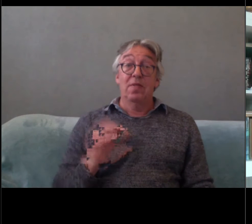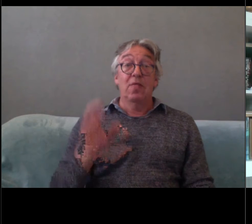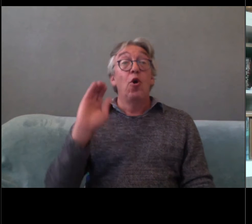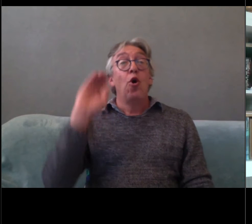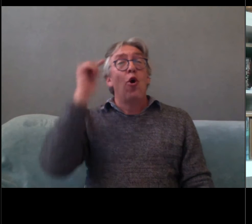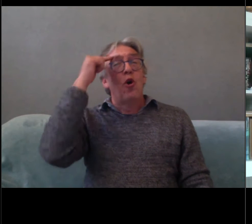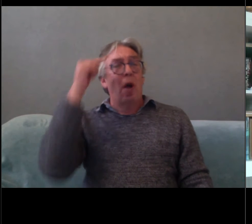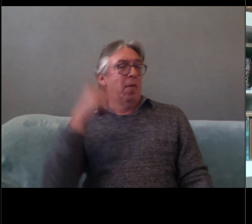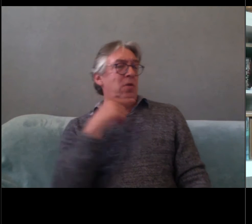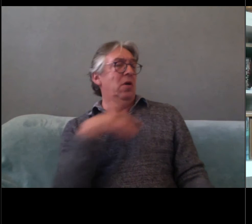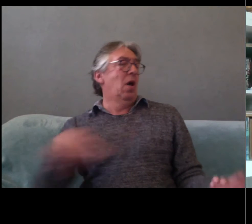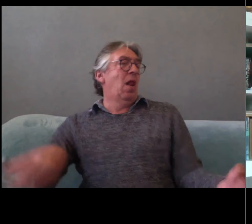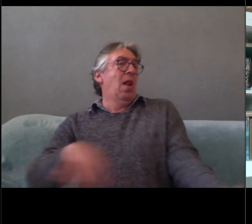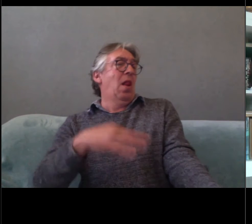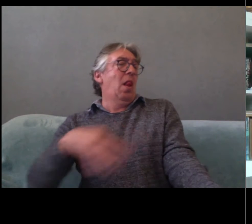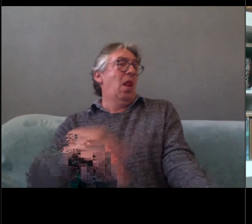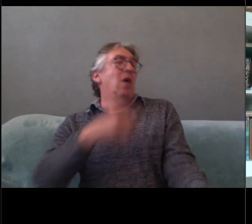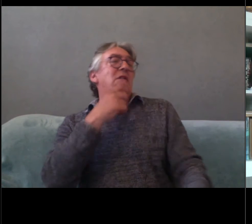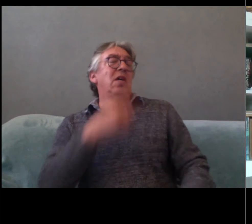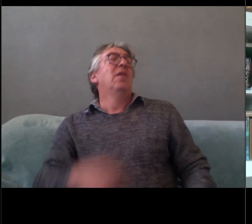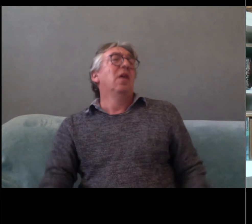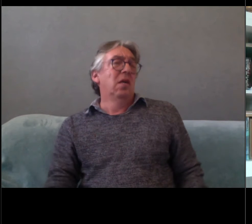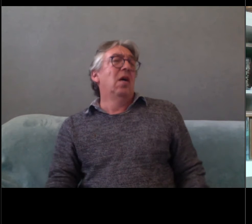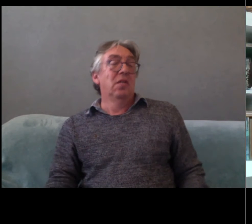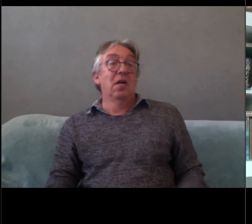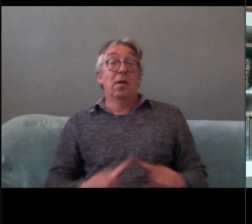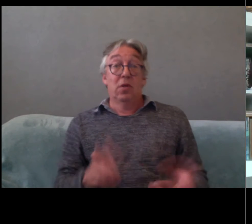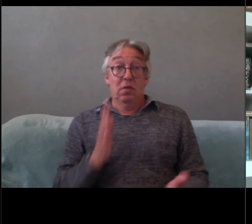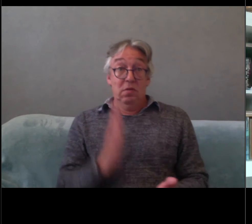But we don't think you can get the money because it's European money